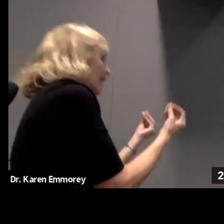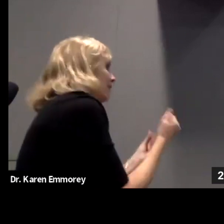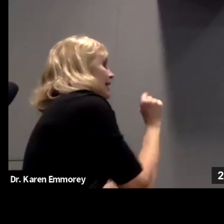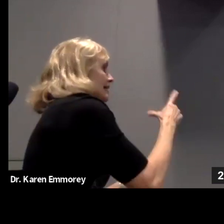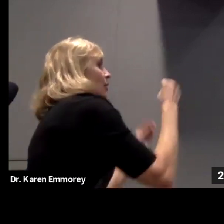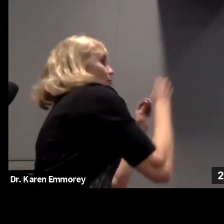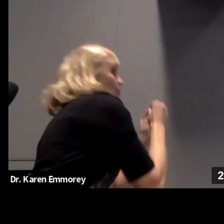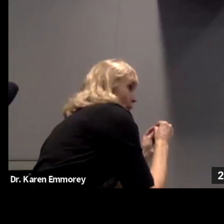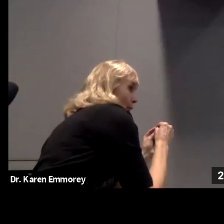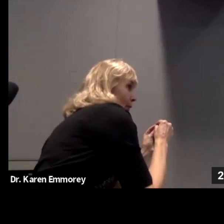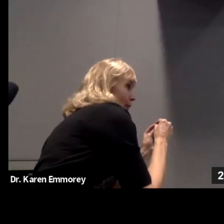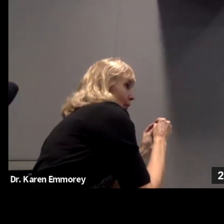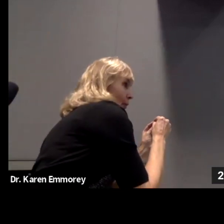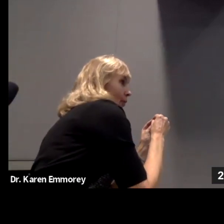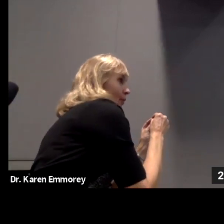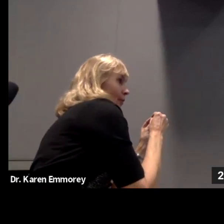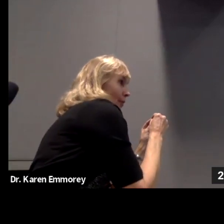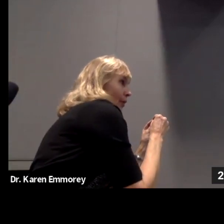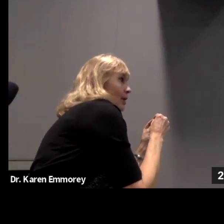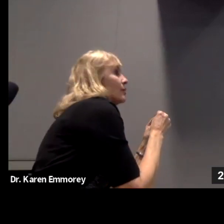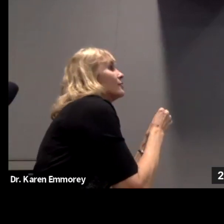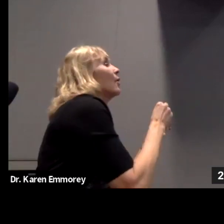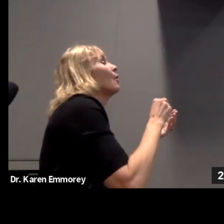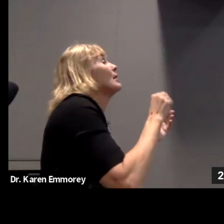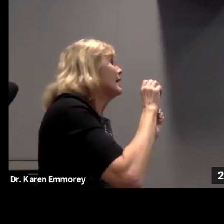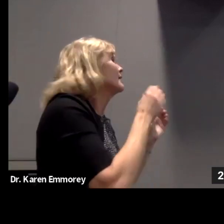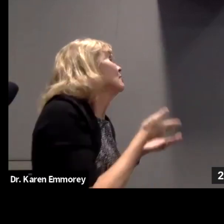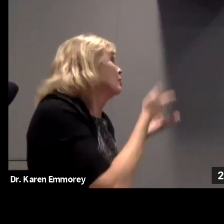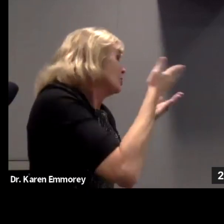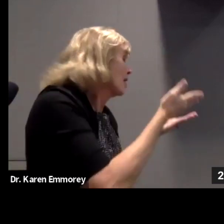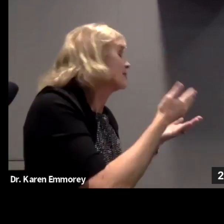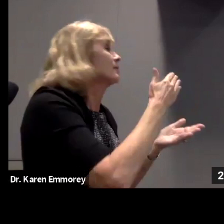or reading from Asl, or less skilled leaders for single work.